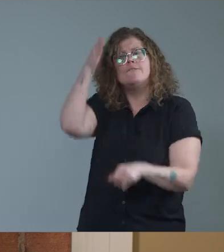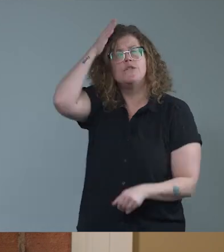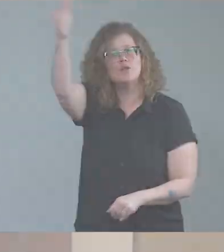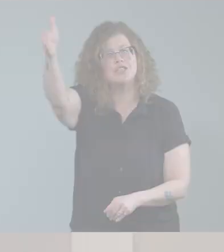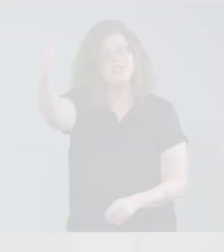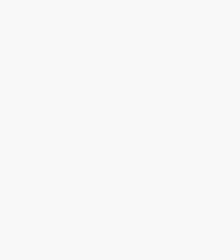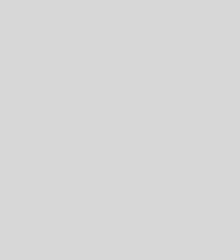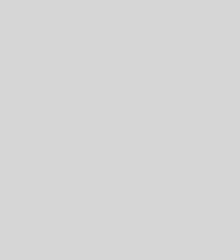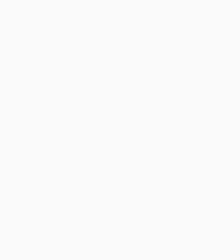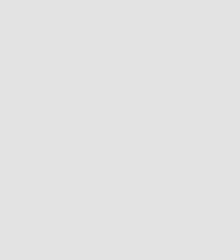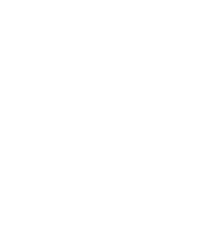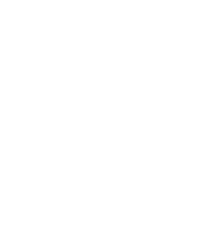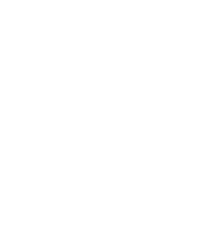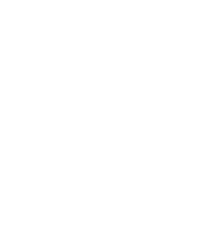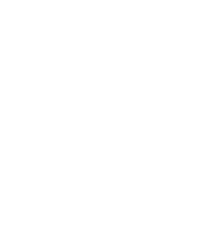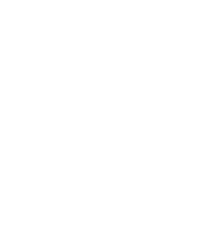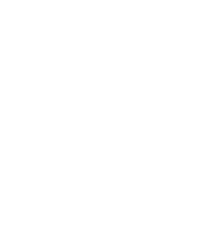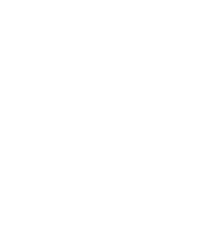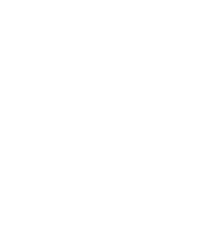the future?